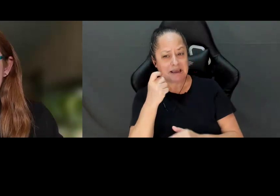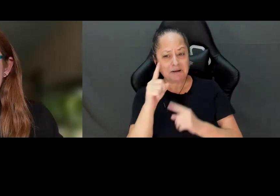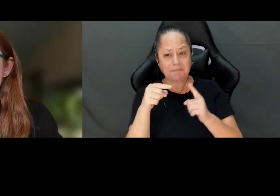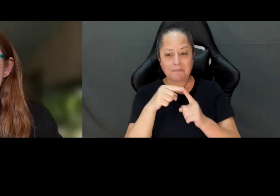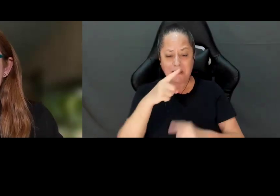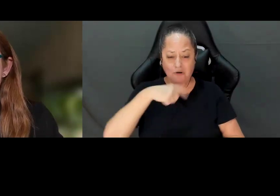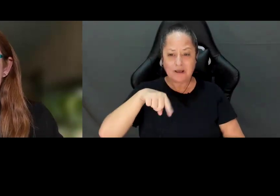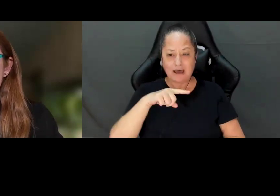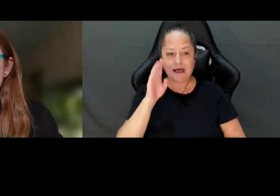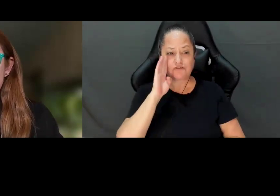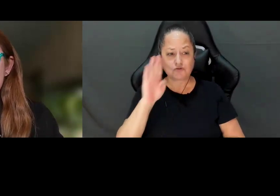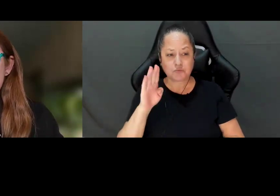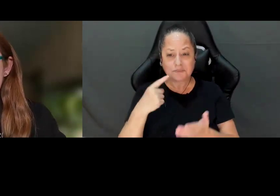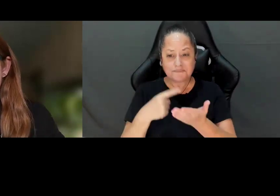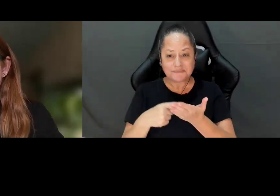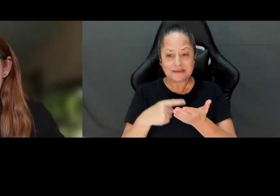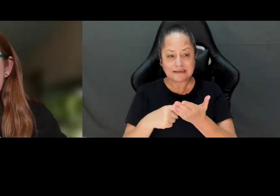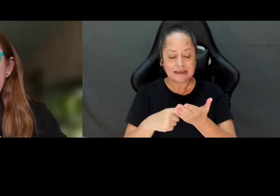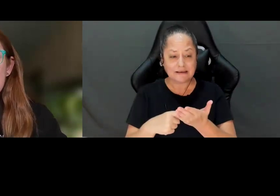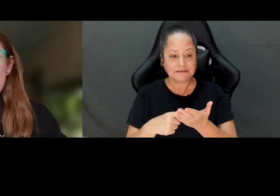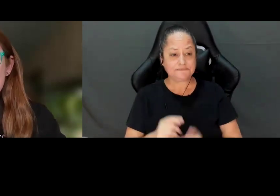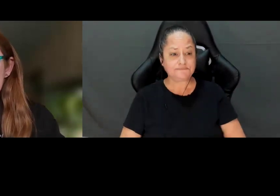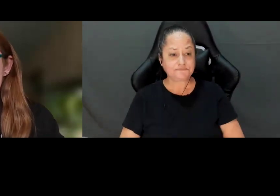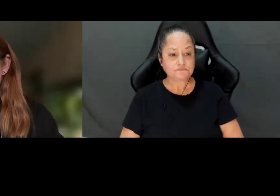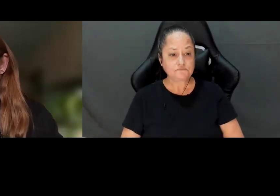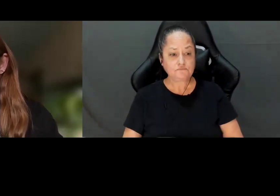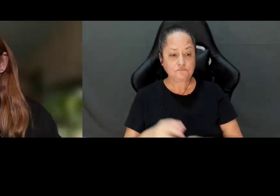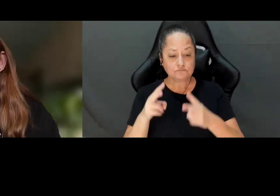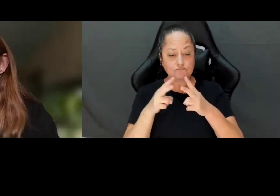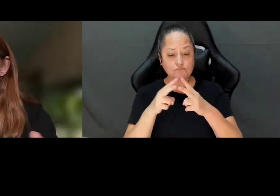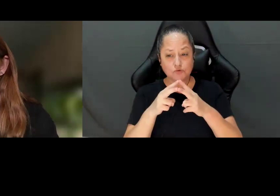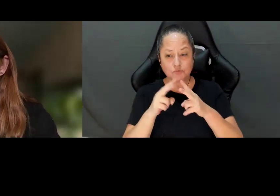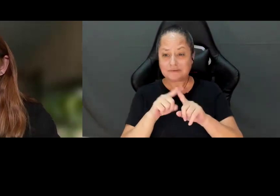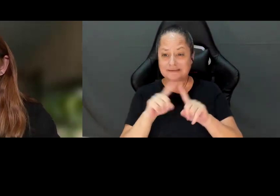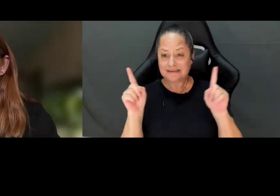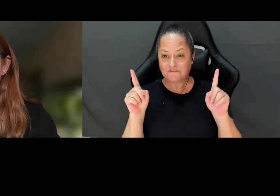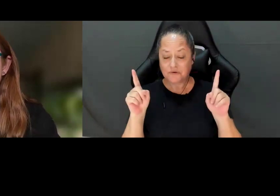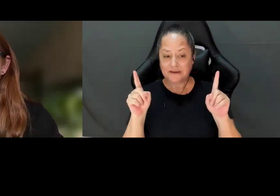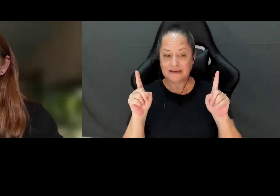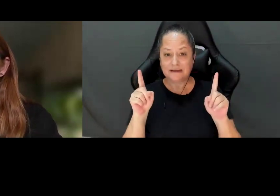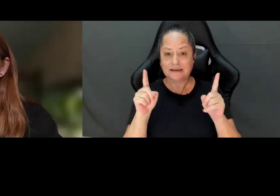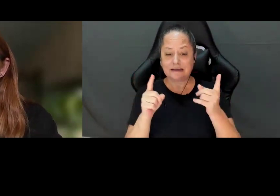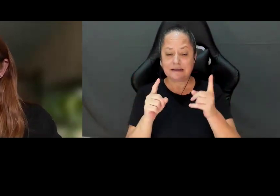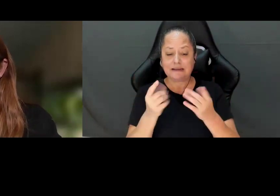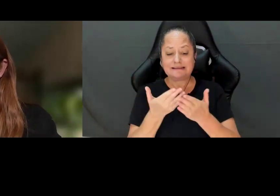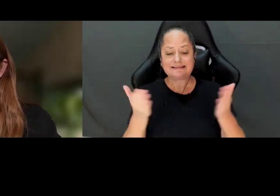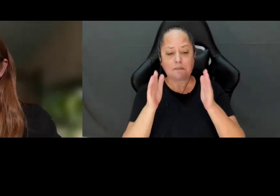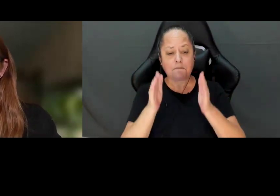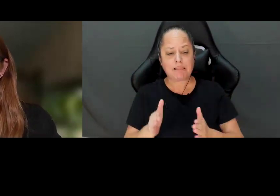I'm going to dive in to talking about two different supplier diversity programs that